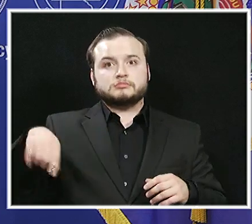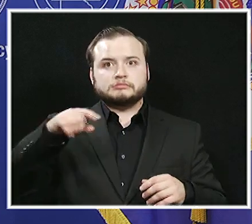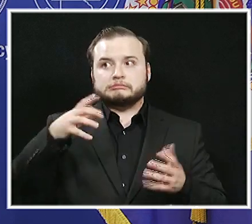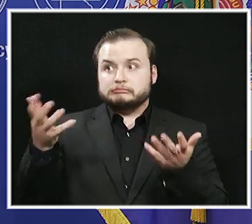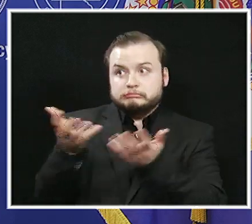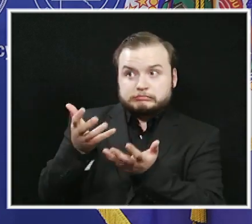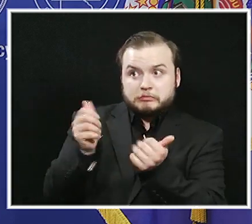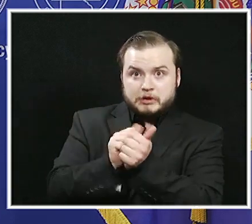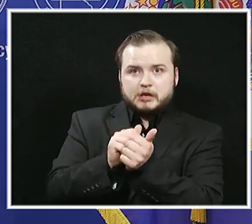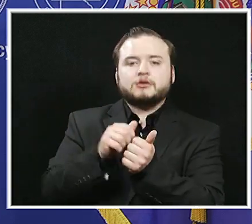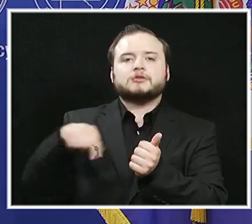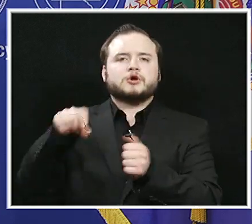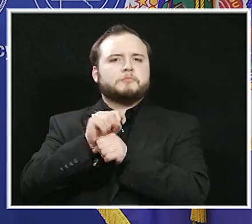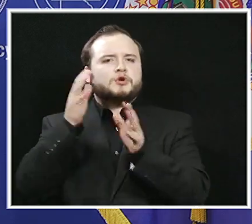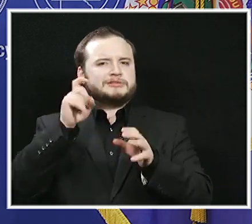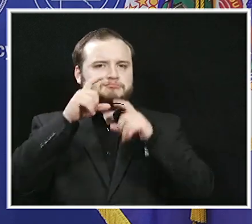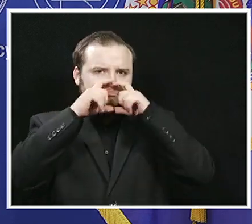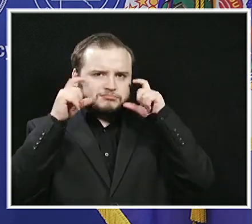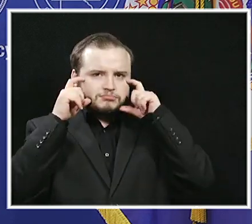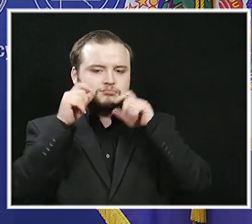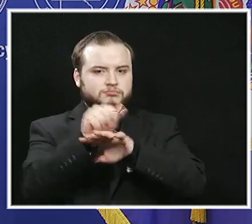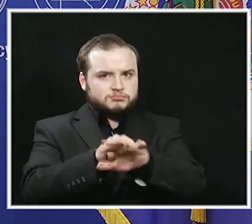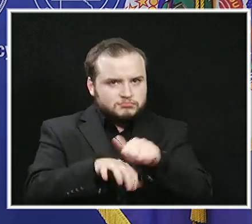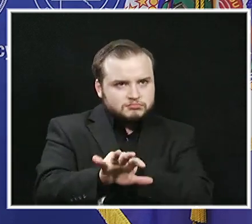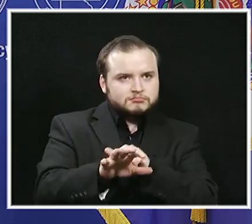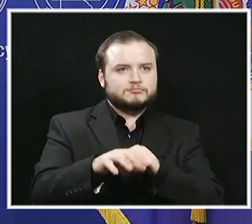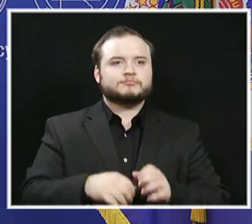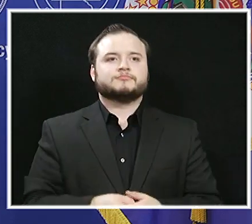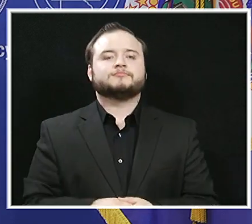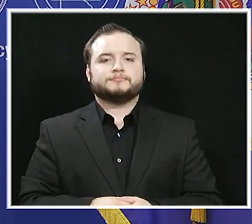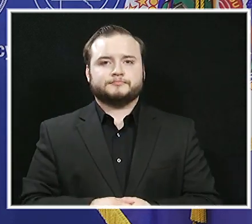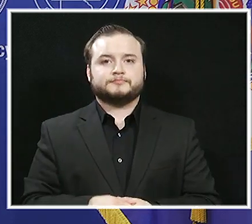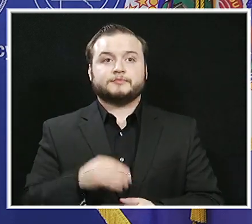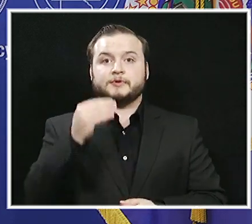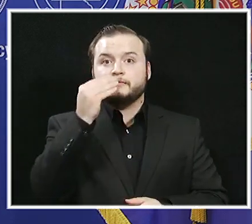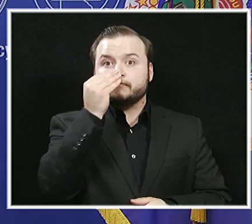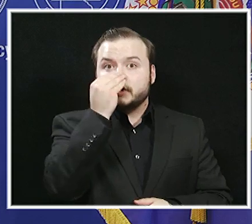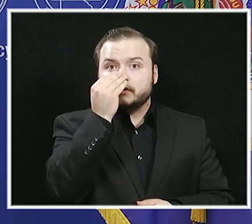And then in terms of the actual engagement on curbside pickup and delivery, we're learning a lot from the